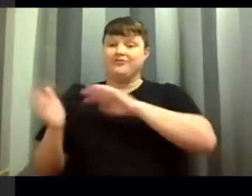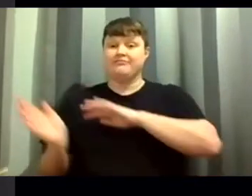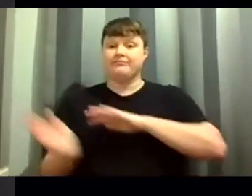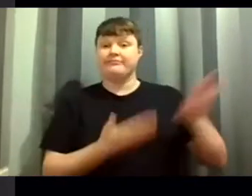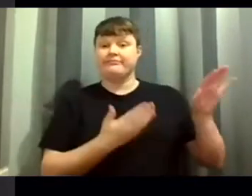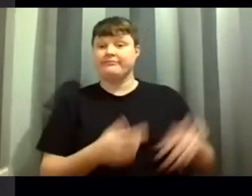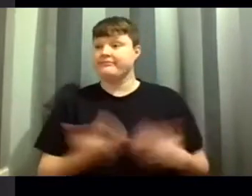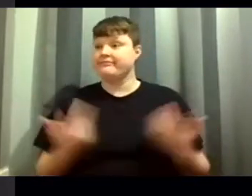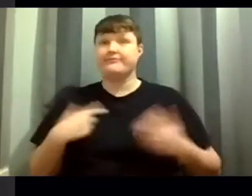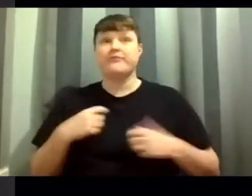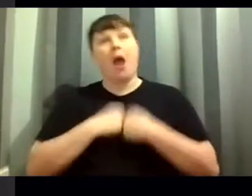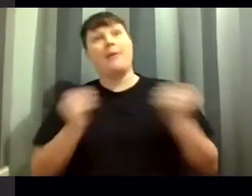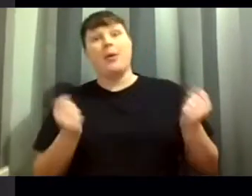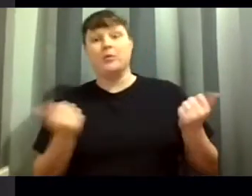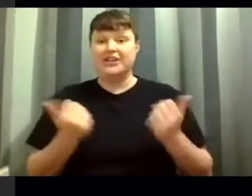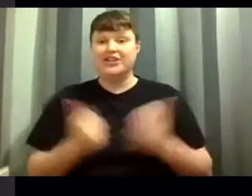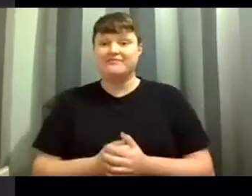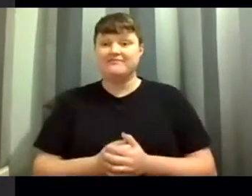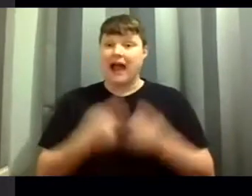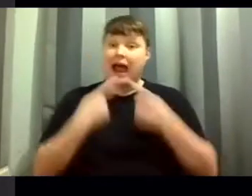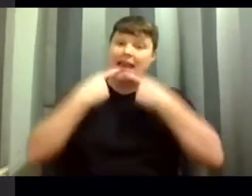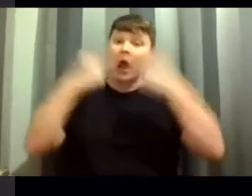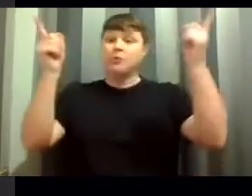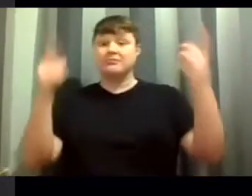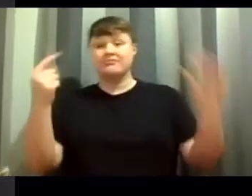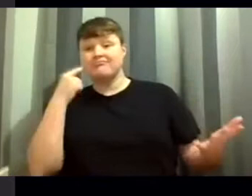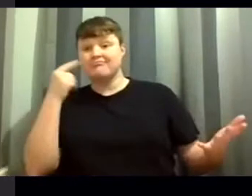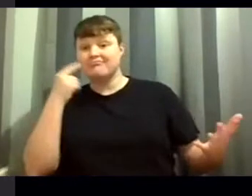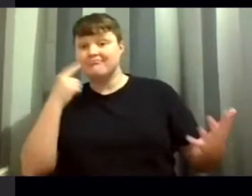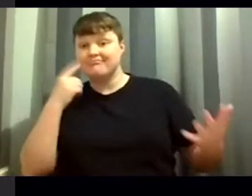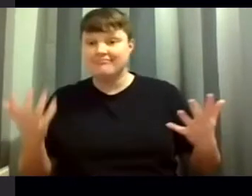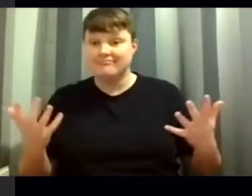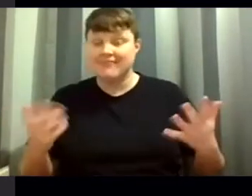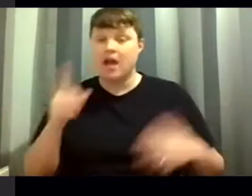My announcement was pretty simple: I just want to say also that about five people in the audience